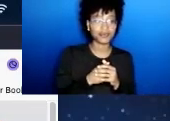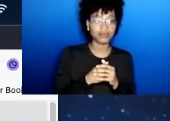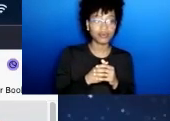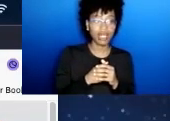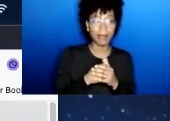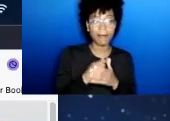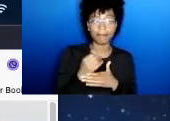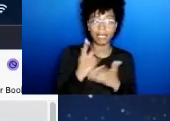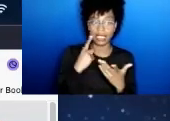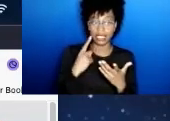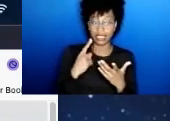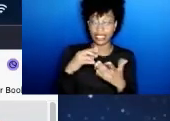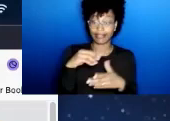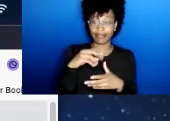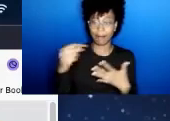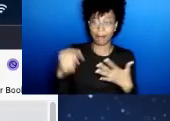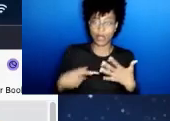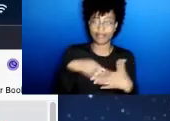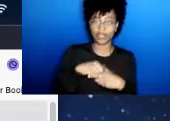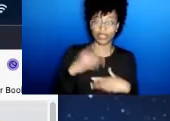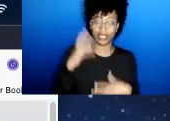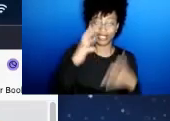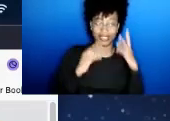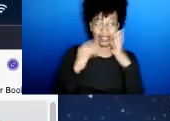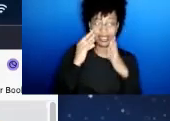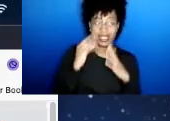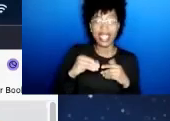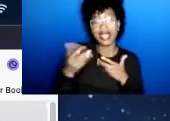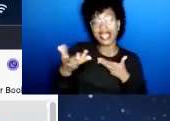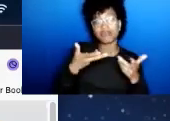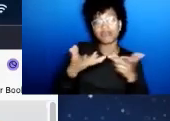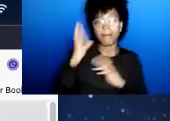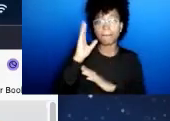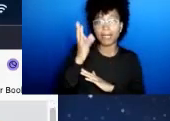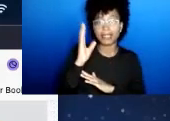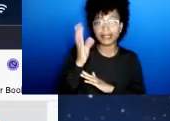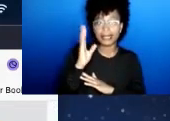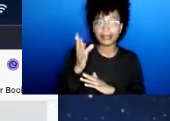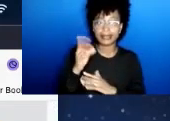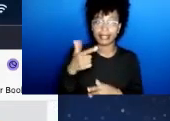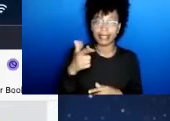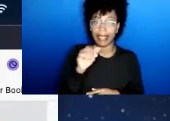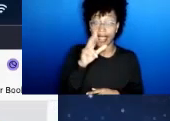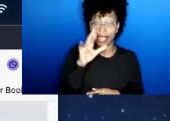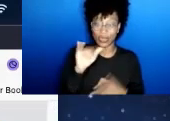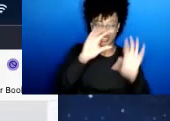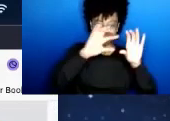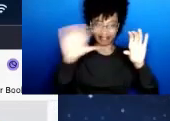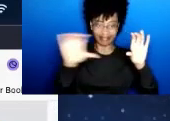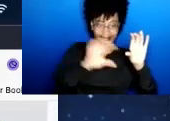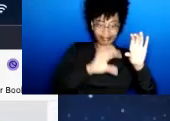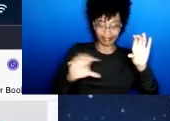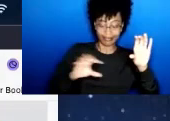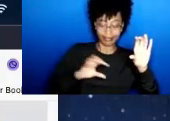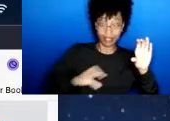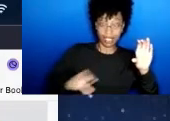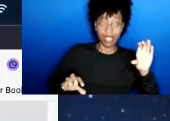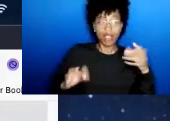is the interactive presentation gallery. 06:32:16 Here will be all of the presentations